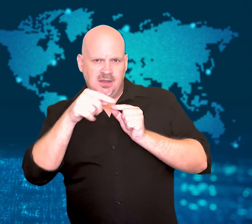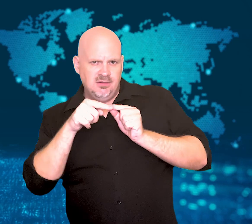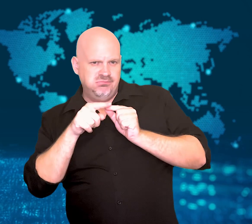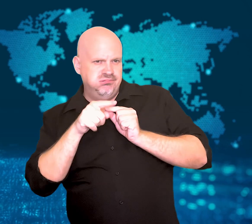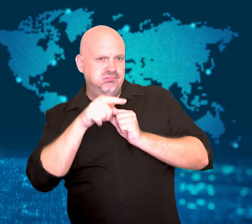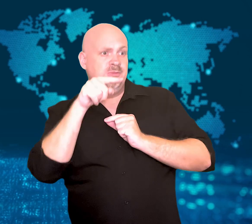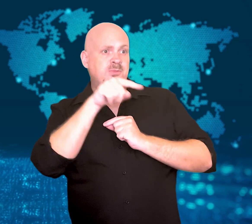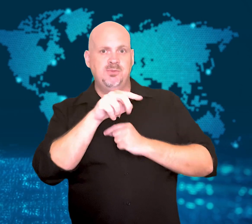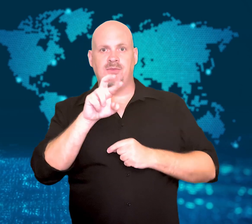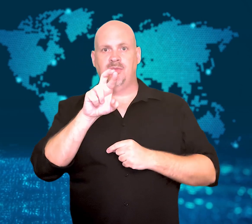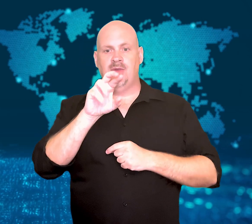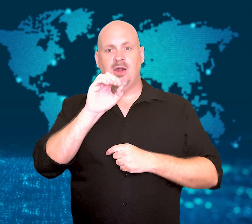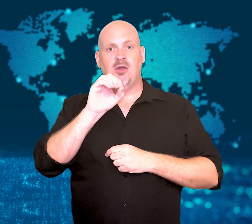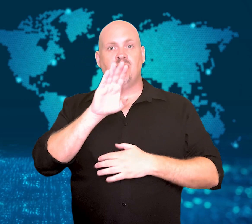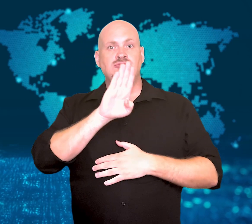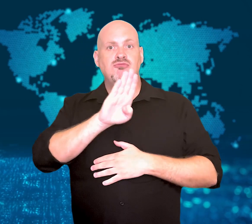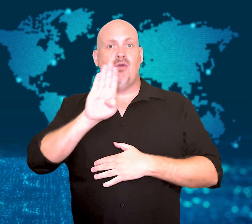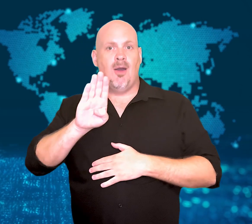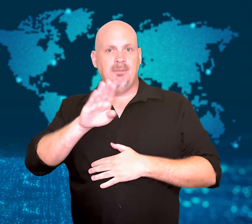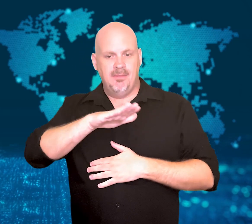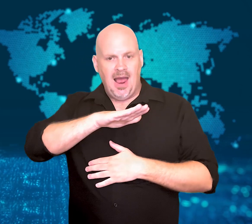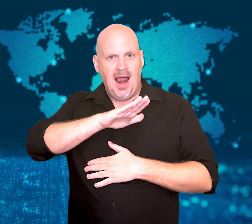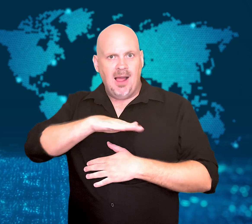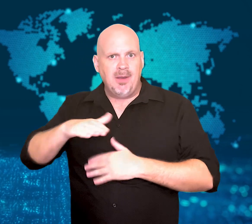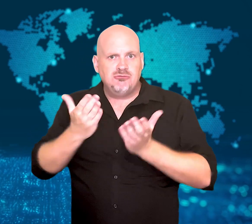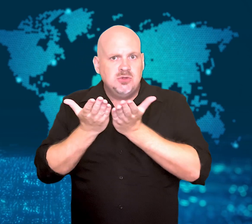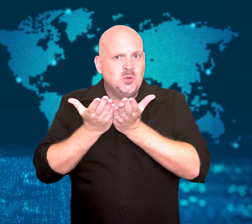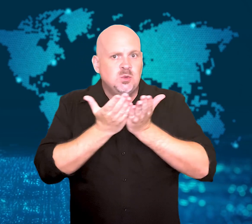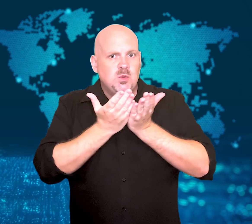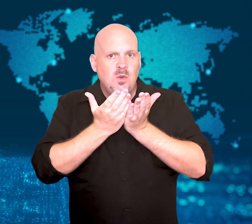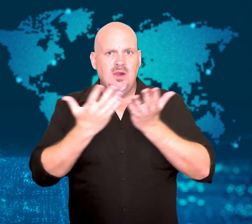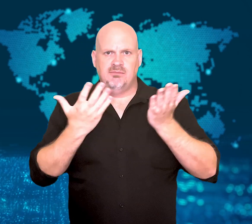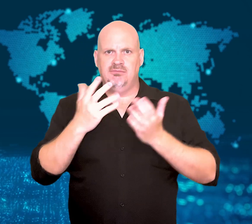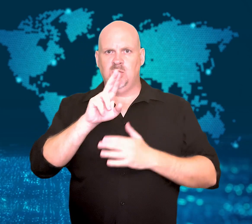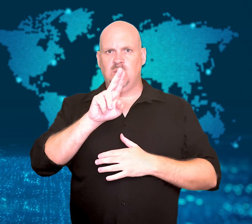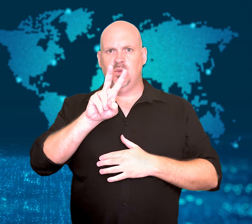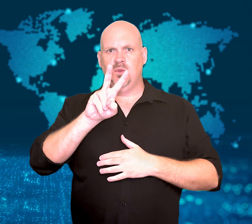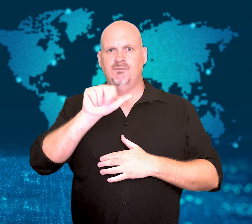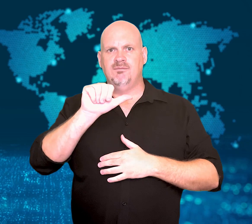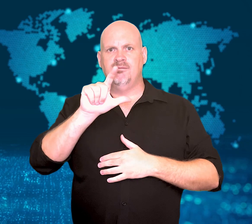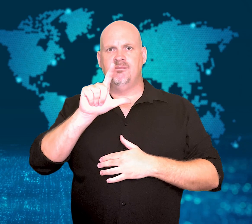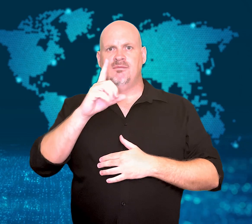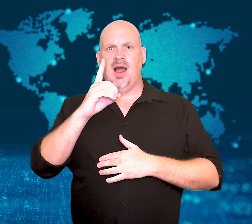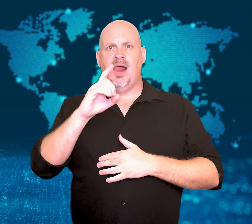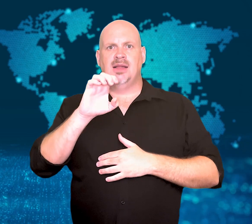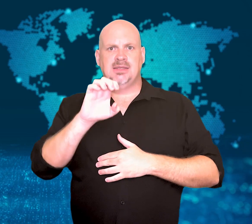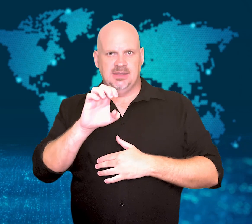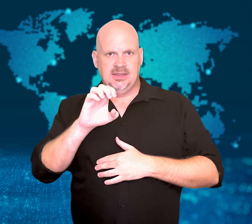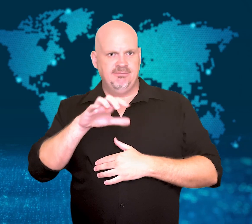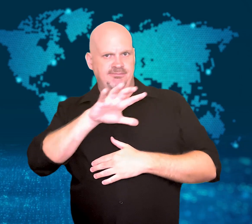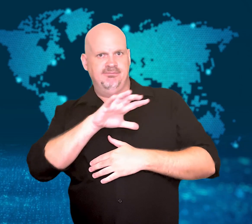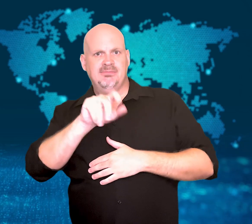from his home to Robb Elementary School in Uvalde, Texas.